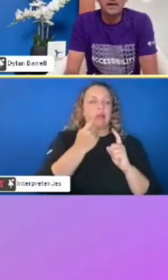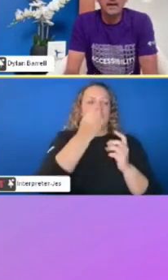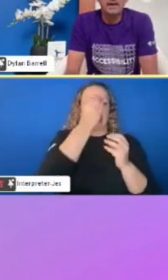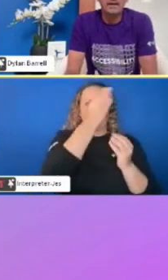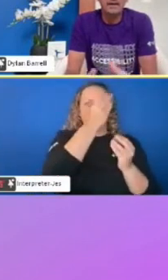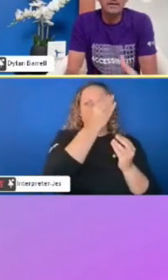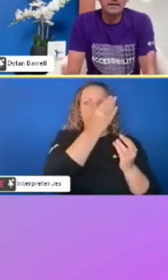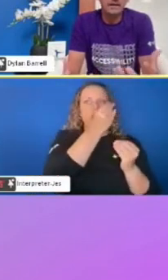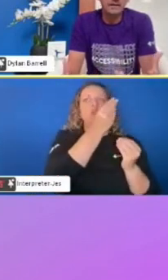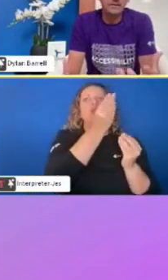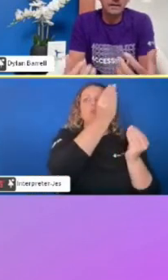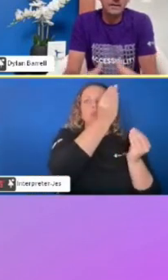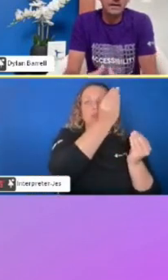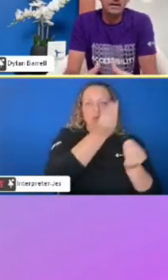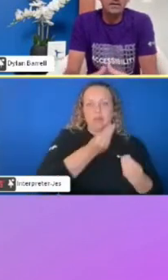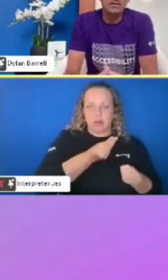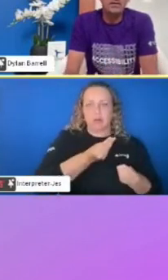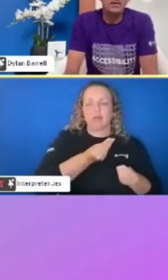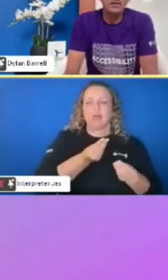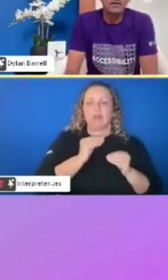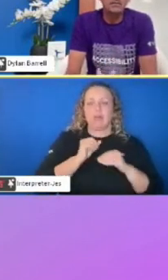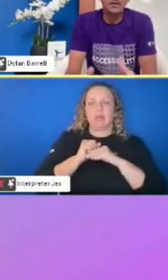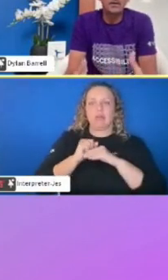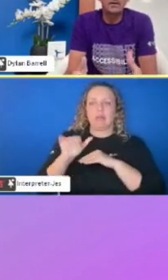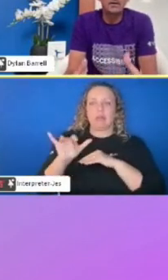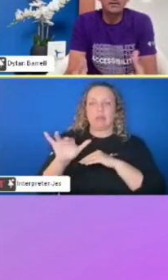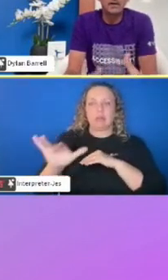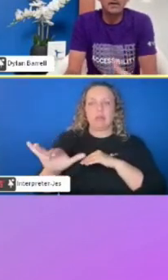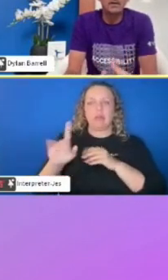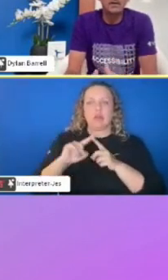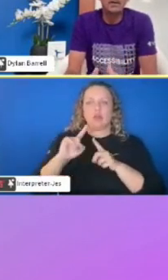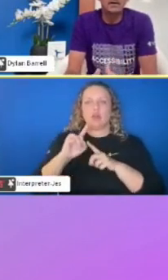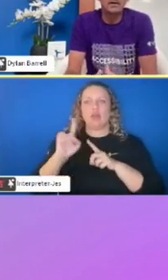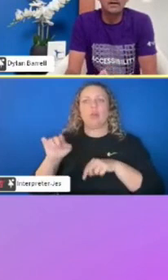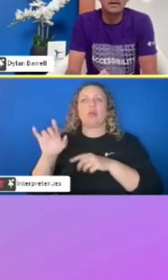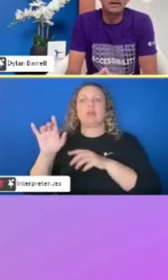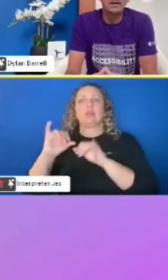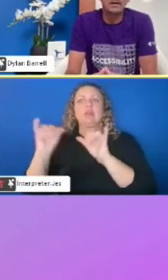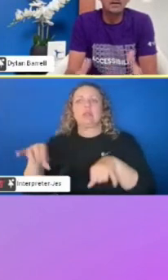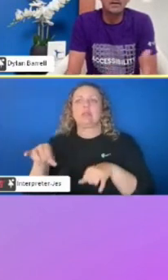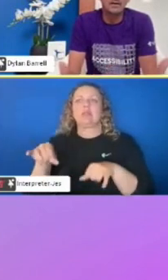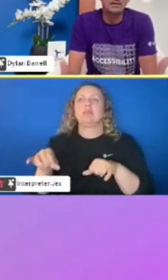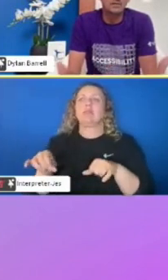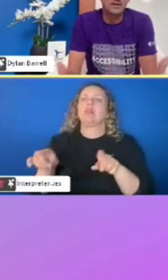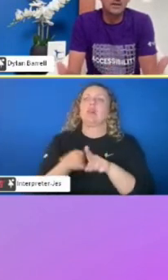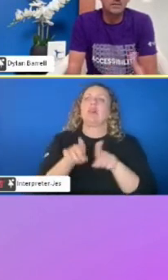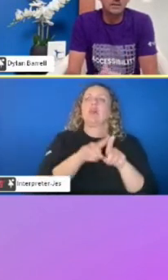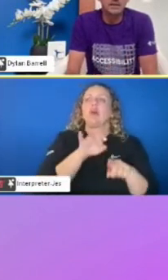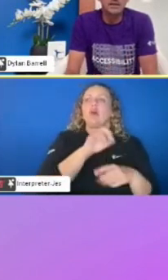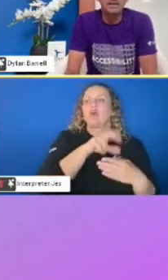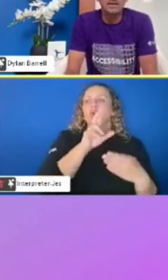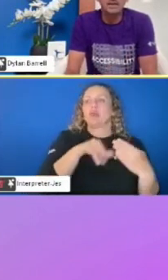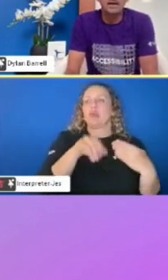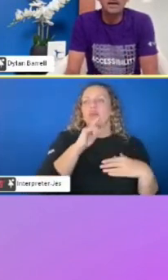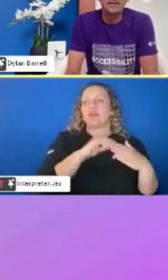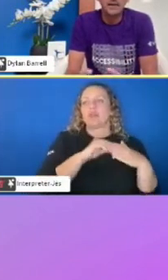and it sends that along to the reporting system along with the results from the accessibility testing.